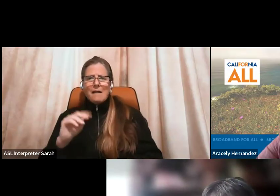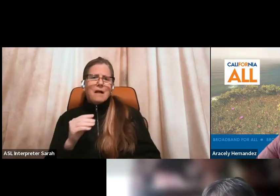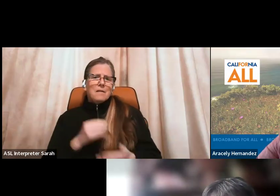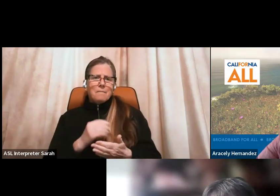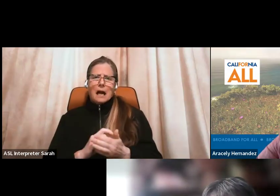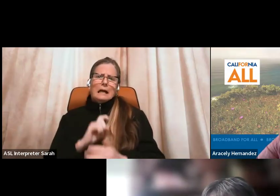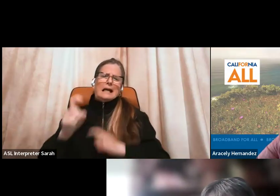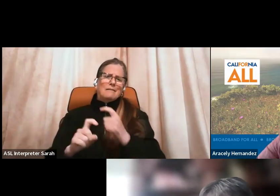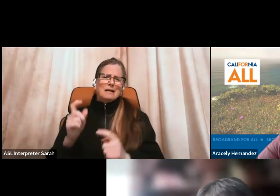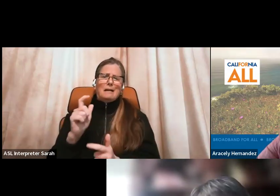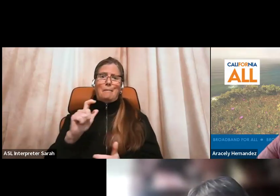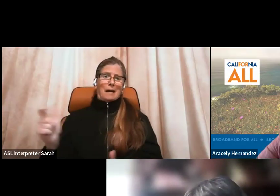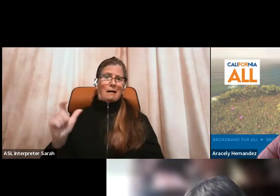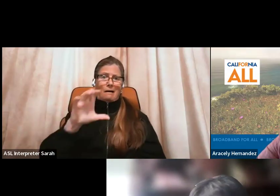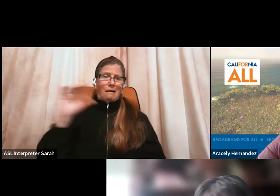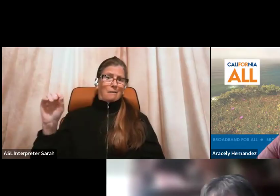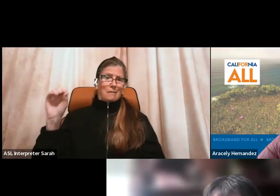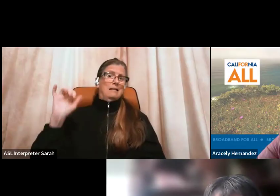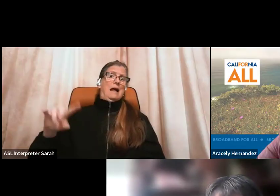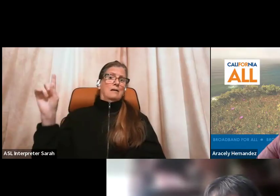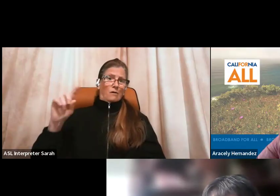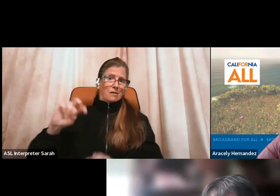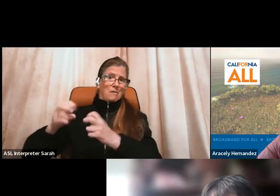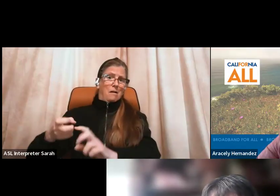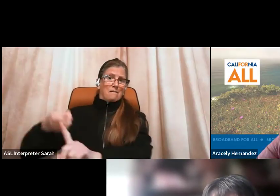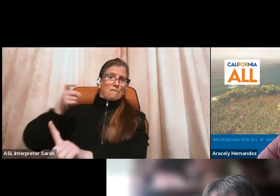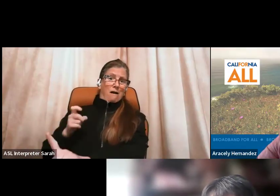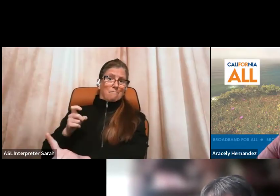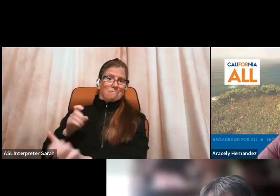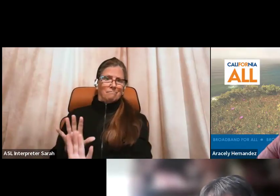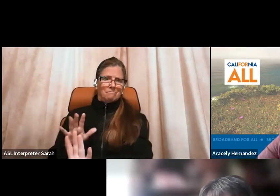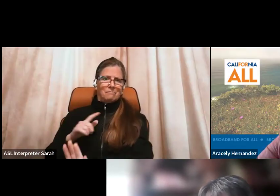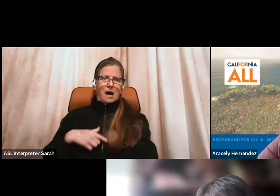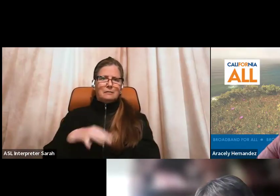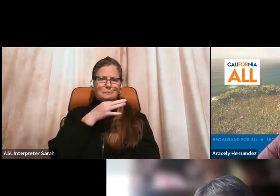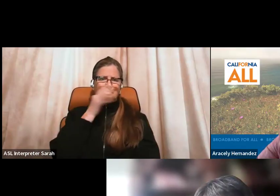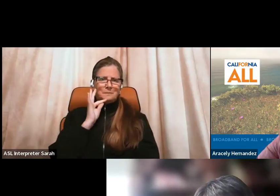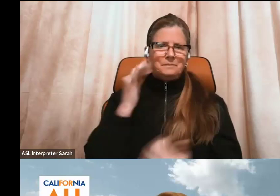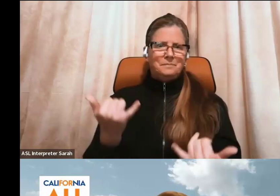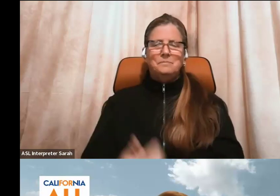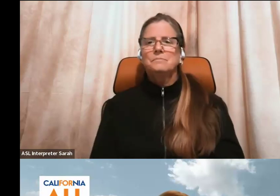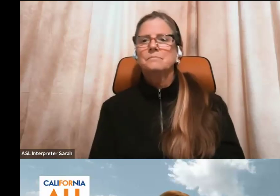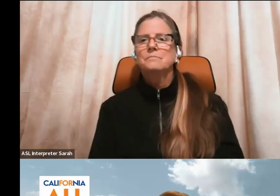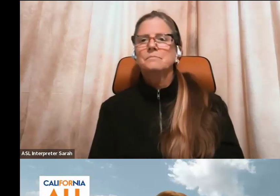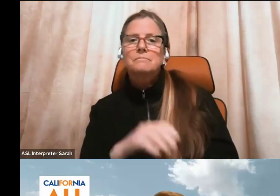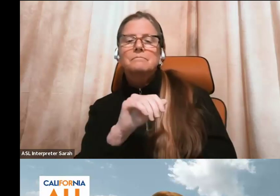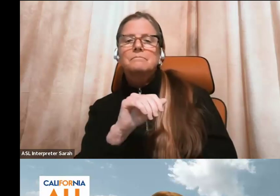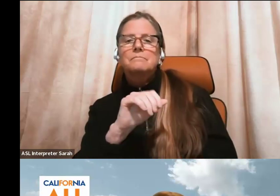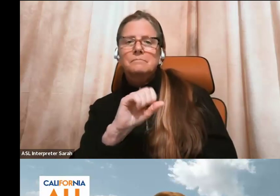have caused the problem, and I'll stop there. I'll go ahead. Well, you know, I think that